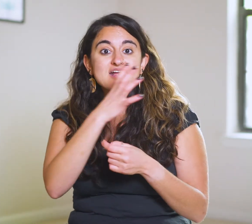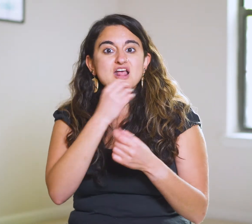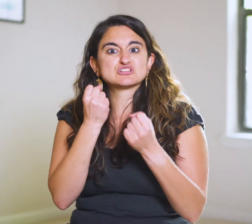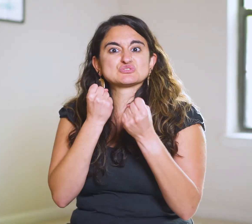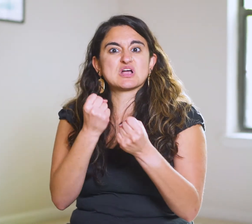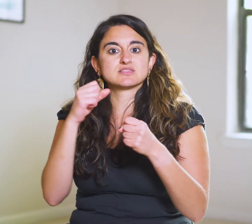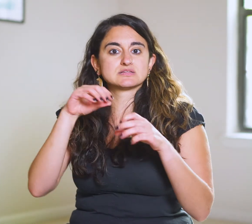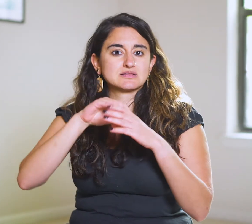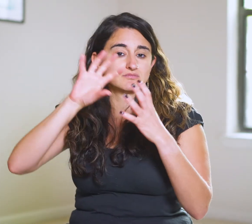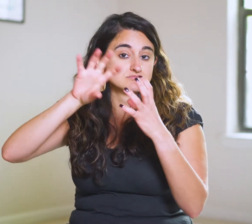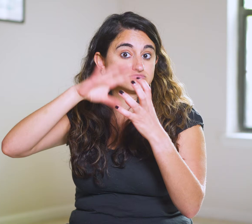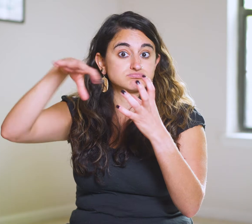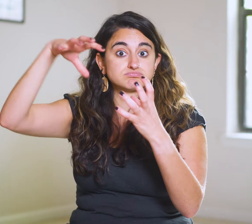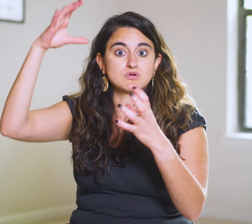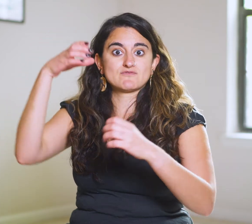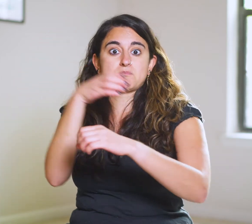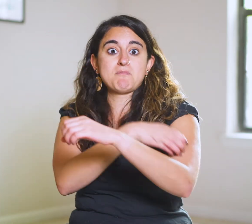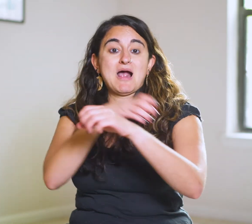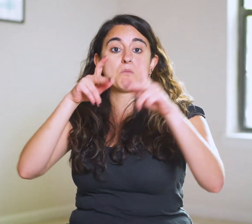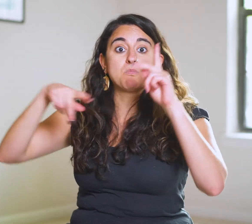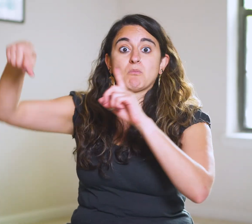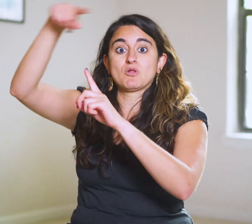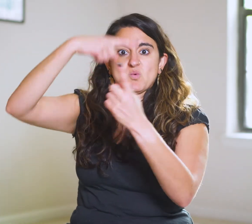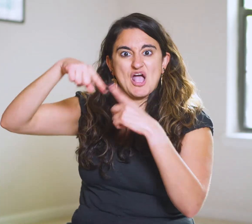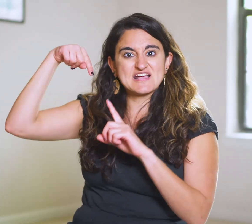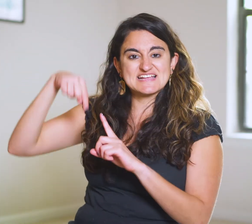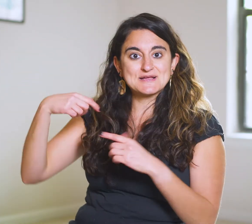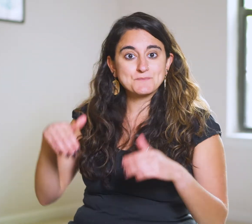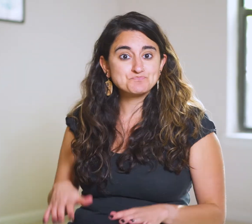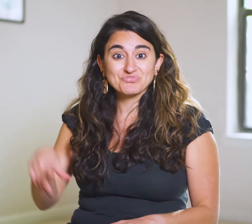and strength in the midst of the conspiracy of powerful people around him.